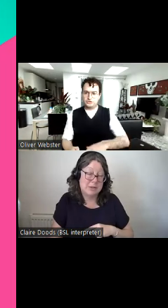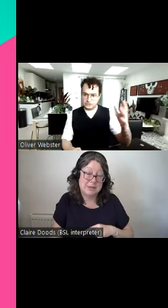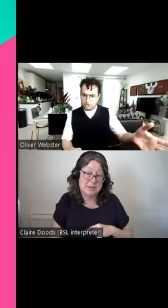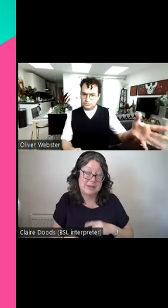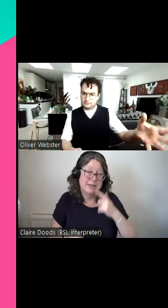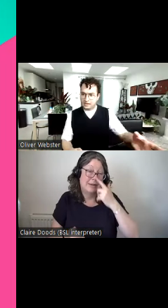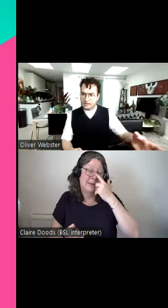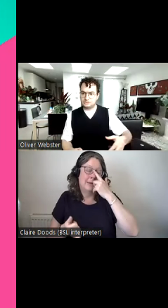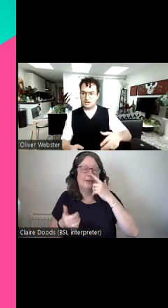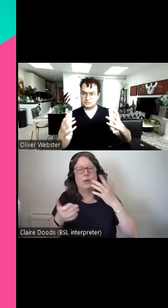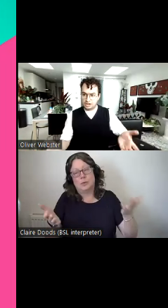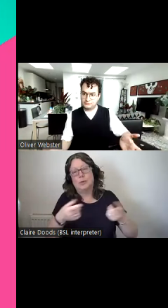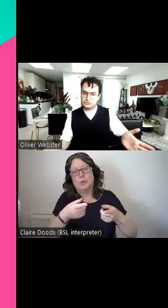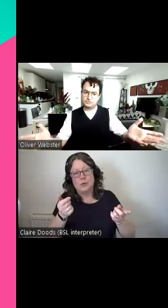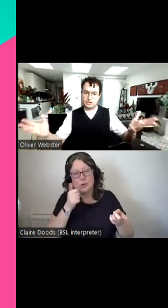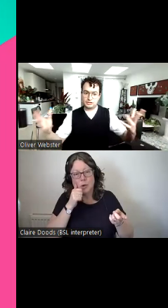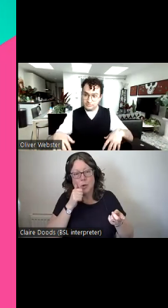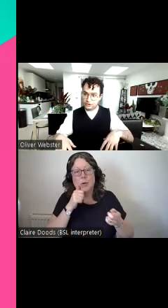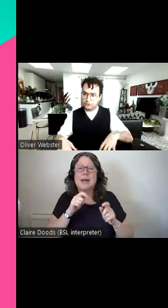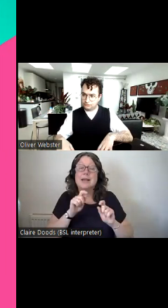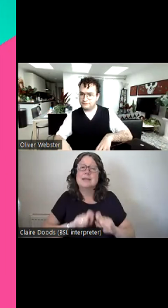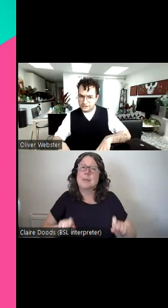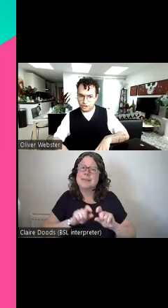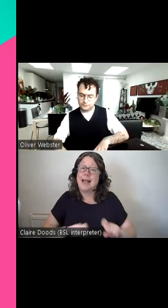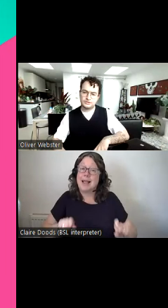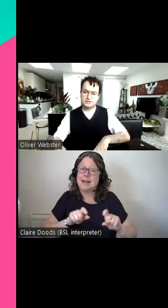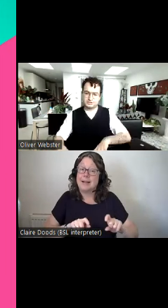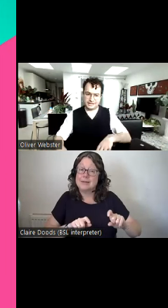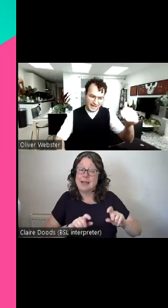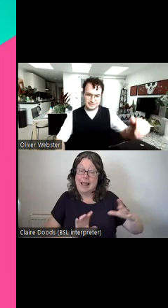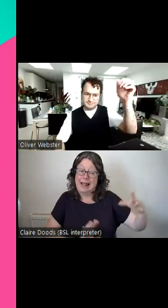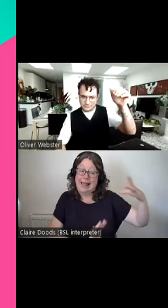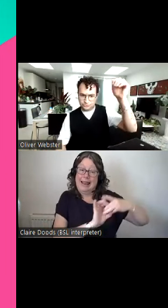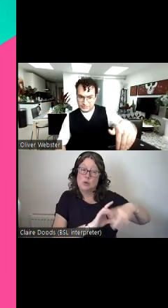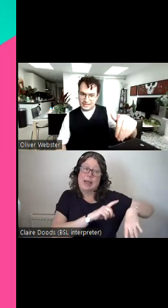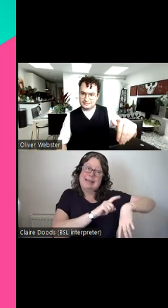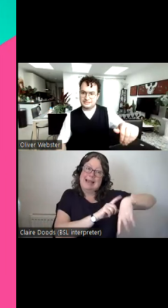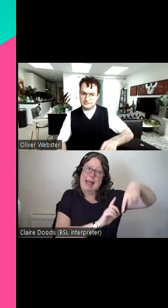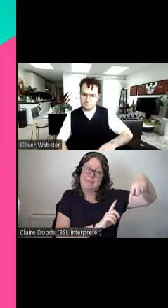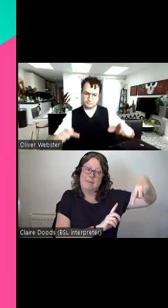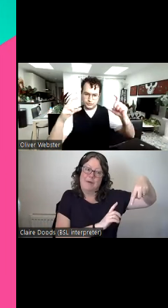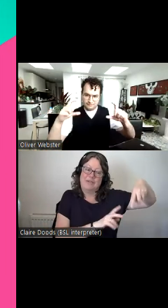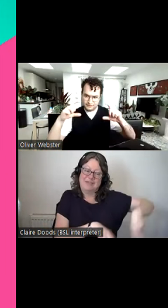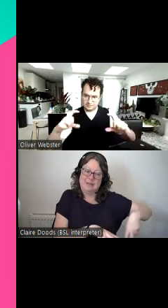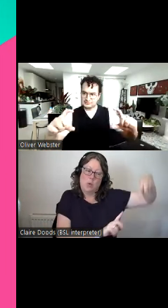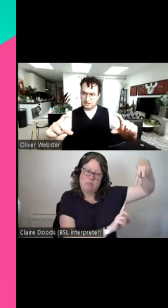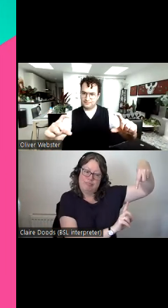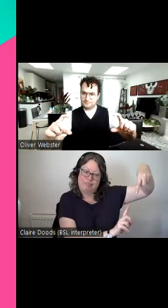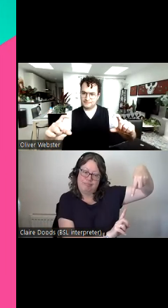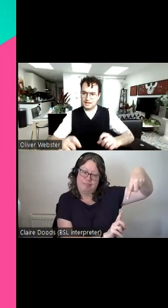As you know, subtitles are timed to a time code of the video. You say at three seconds in, you have this line.